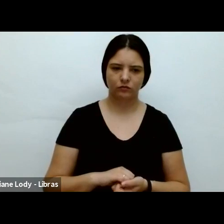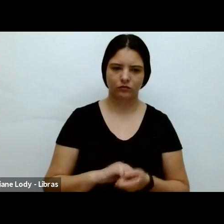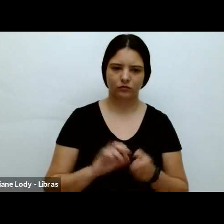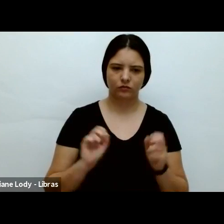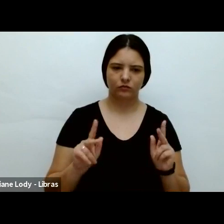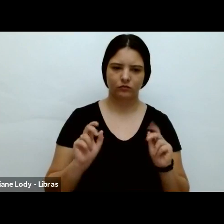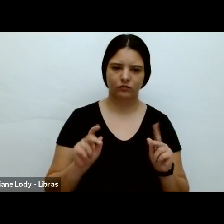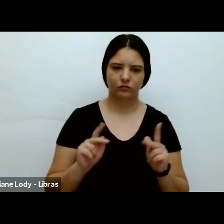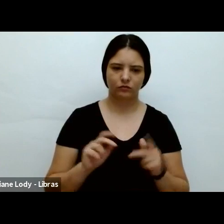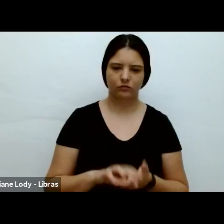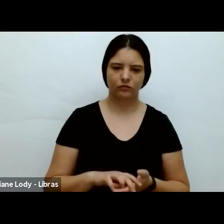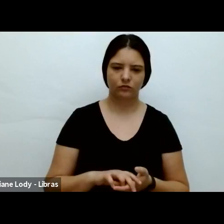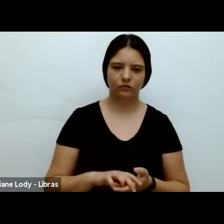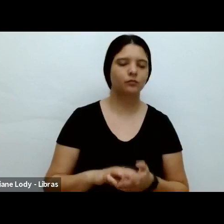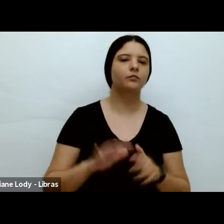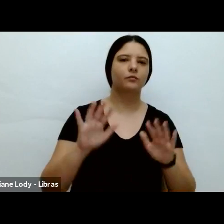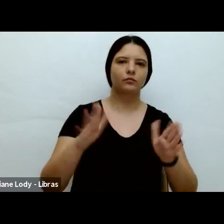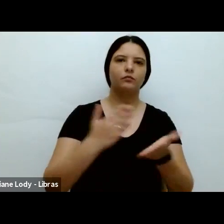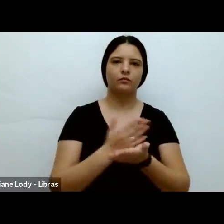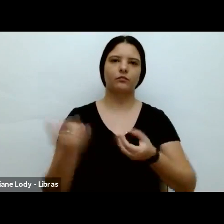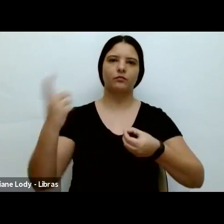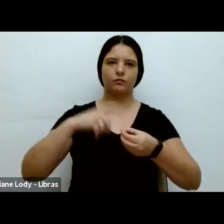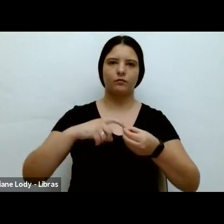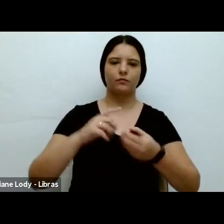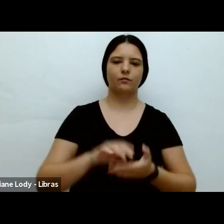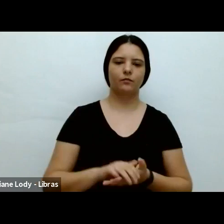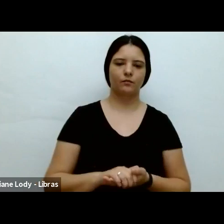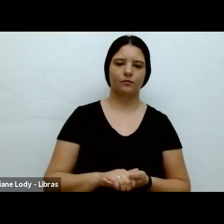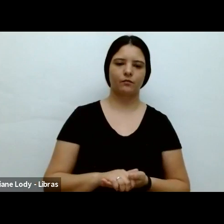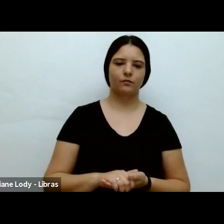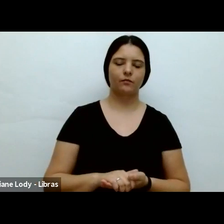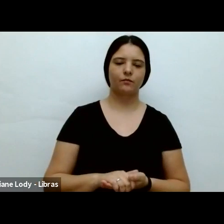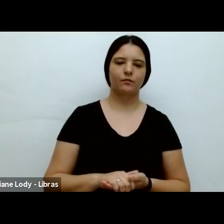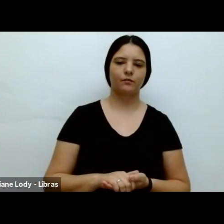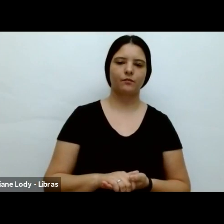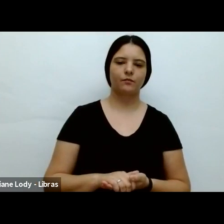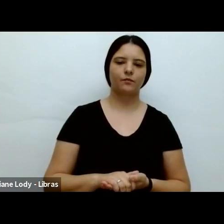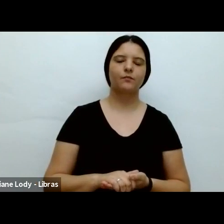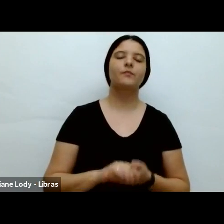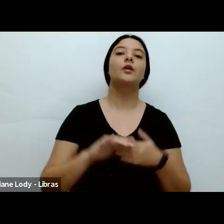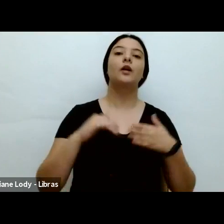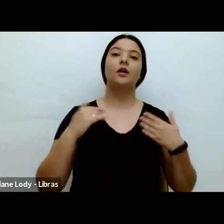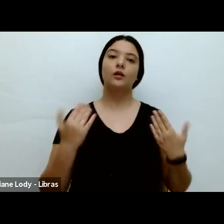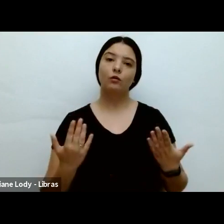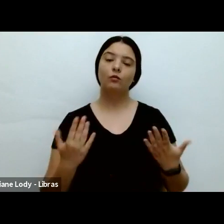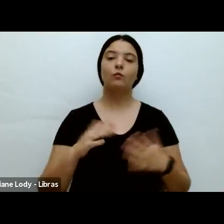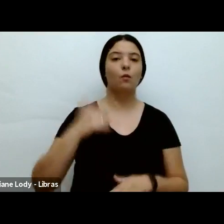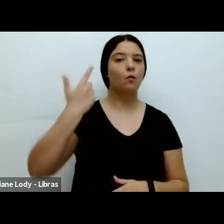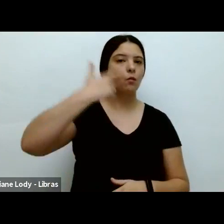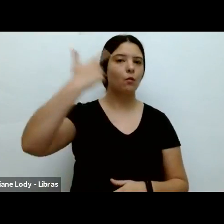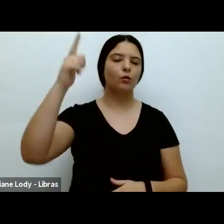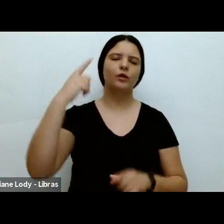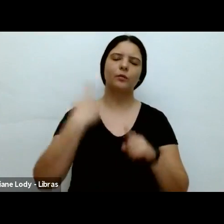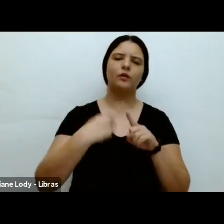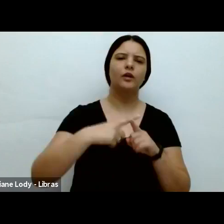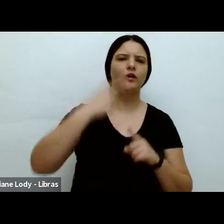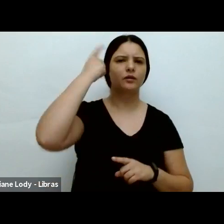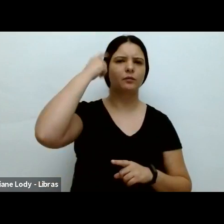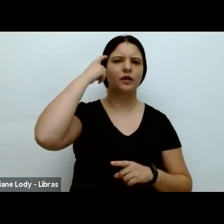Okay. The other aspect is Okay. The other aspect is what, what did. anticipated disappears anticipatory direction now nticipatory directionality directionality.